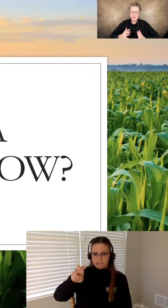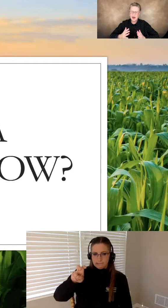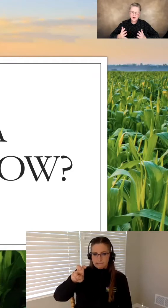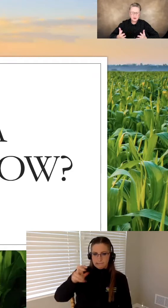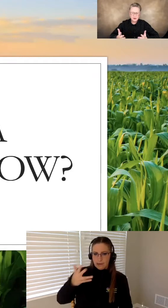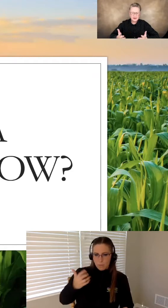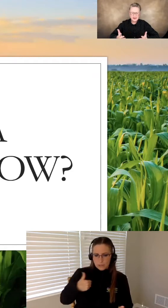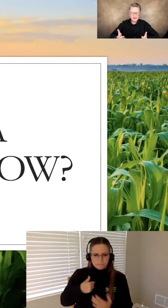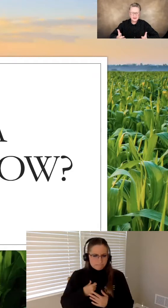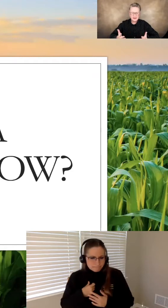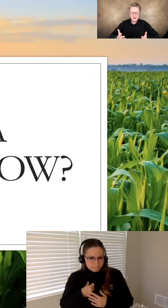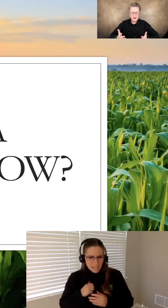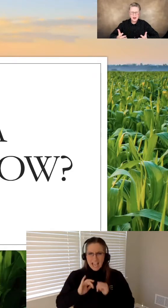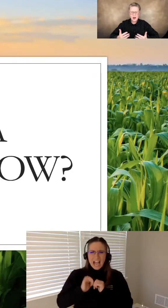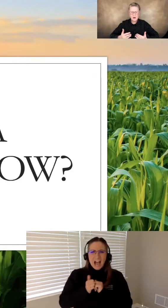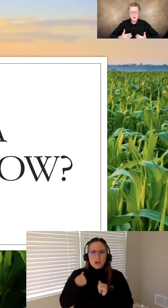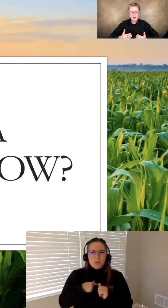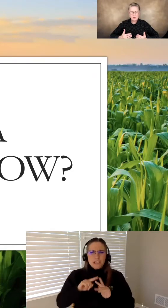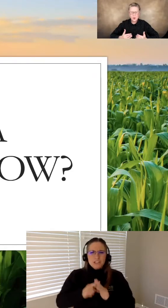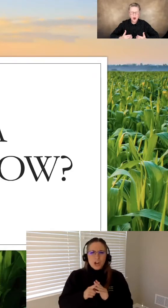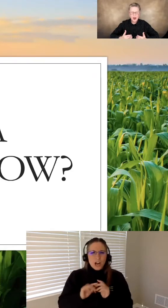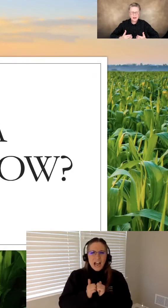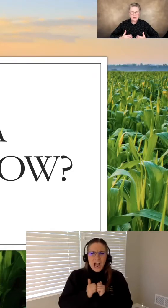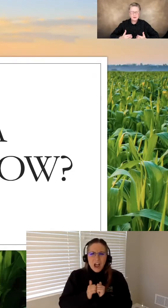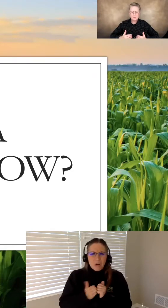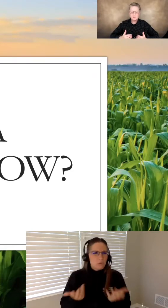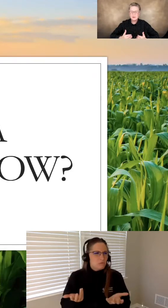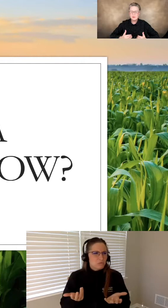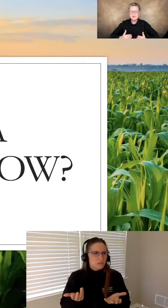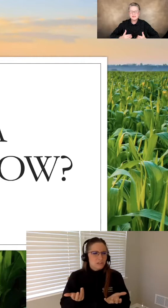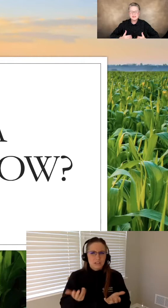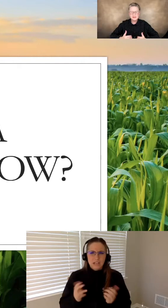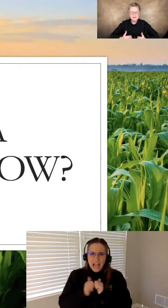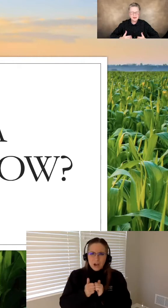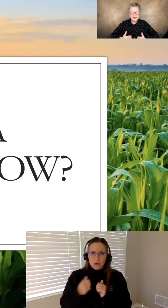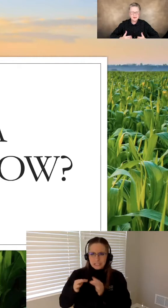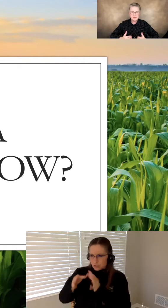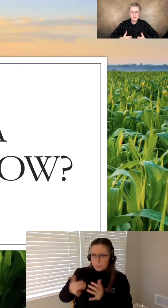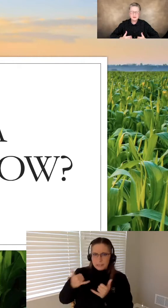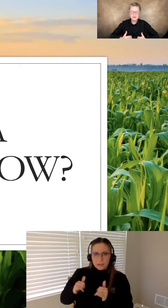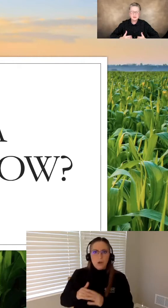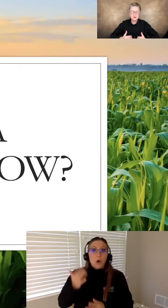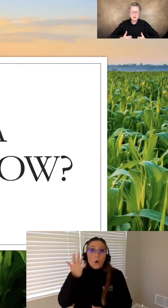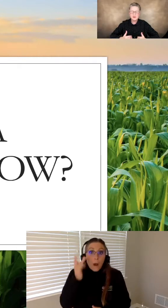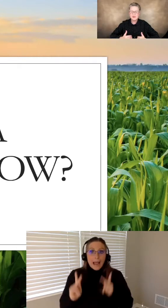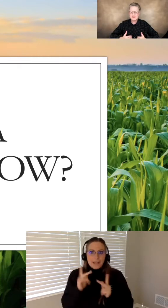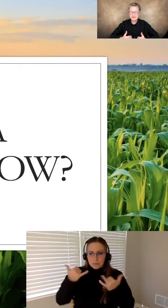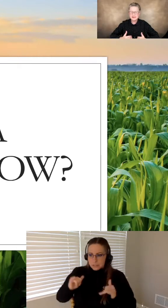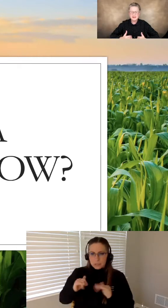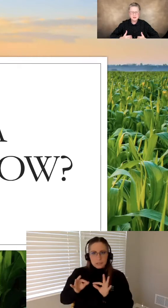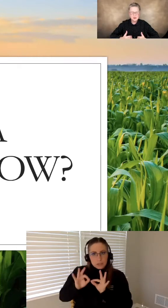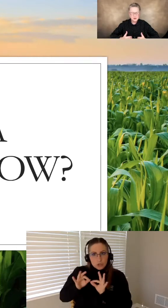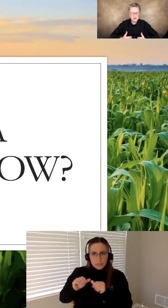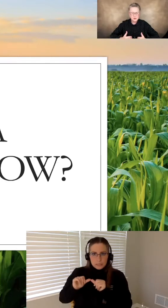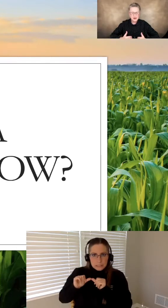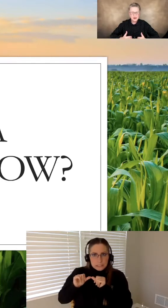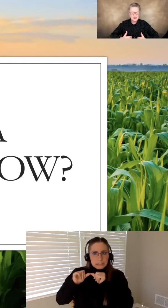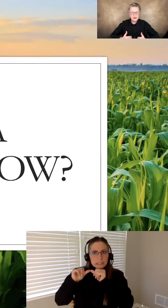how did we begin? how and why do people still stay in this field? and do the things that they do?